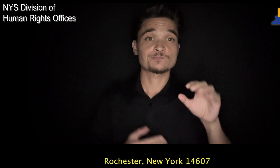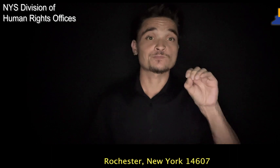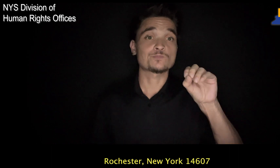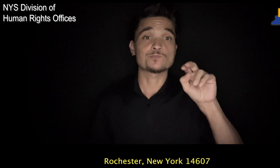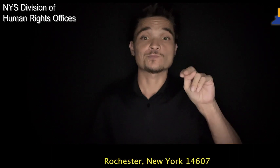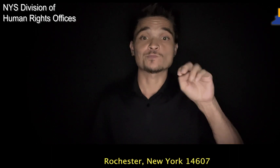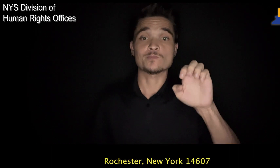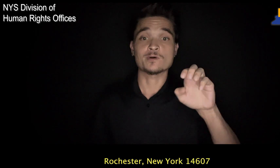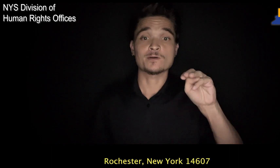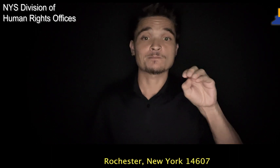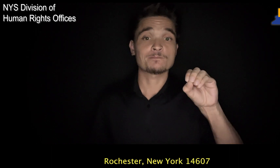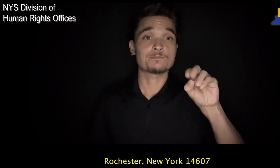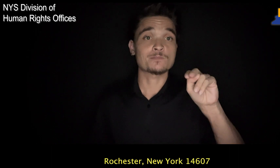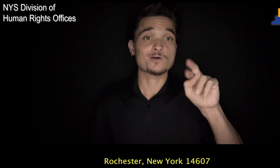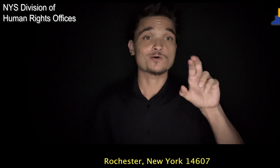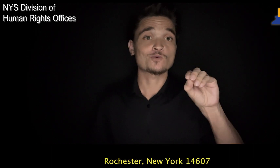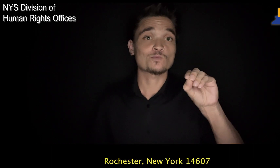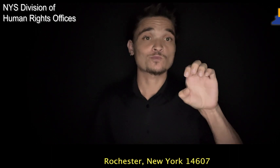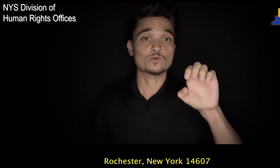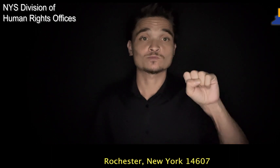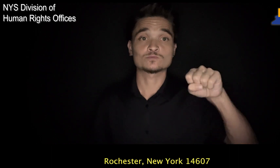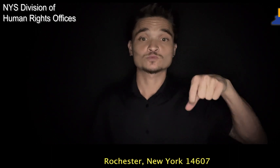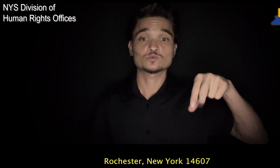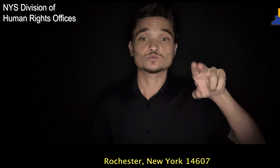Rochester, New York 14607